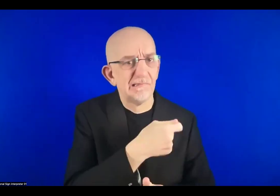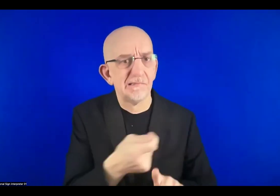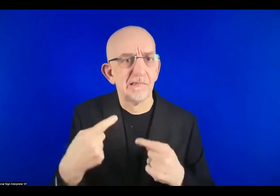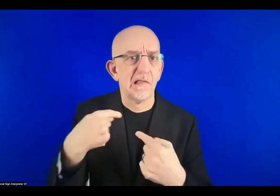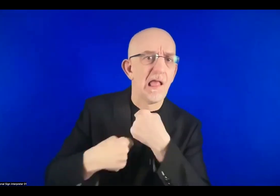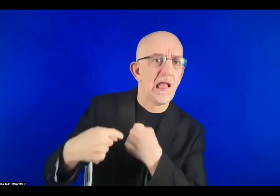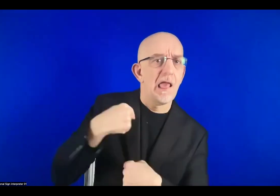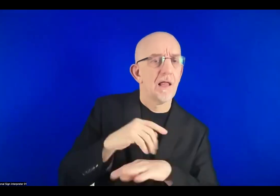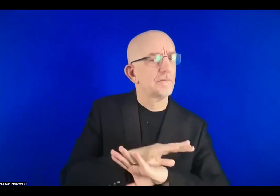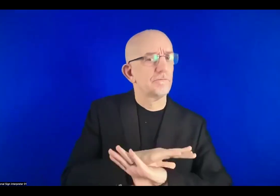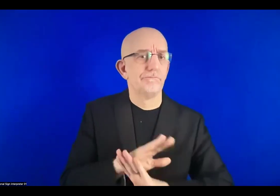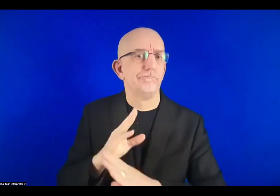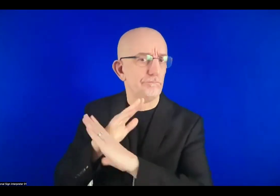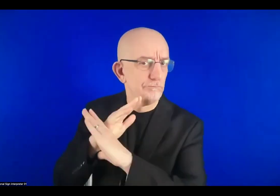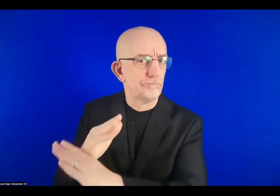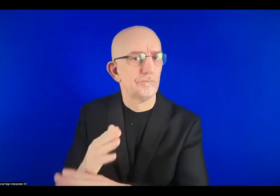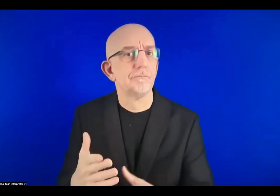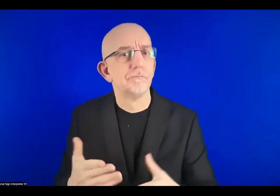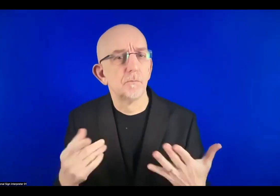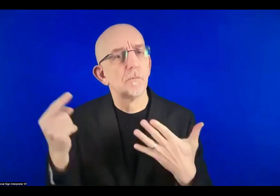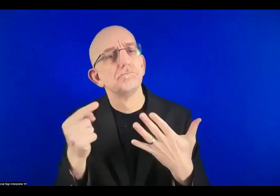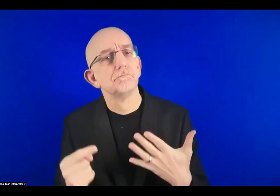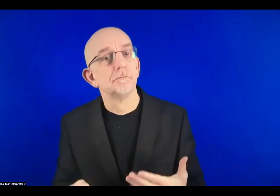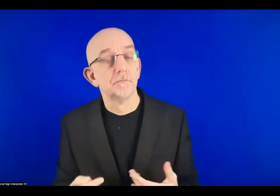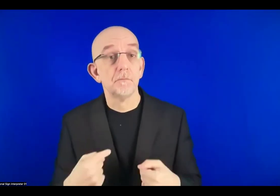I will give you some advice, because I already have received a lot of applications.